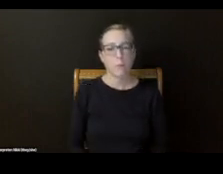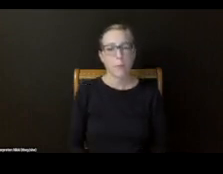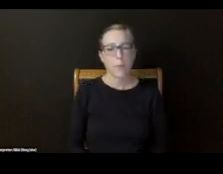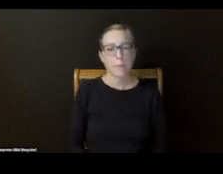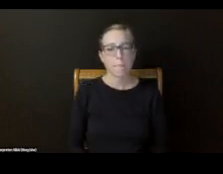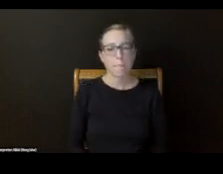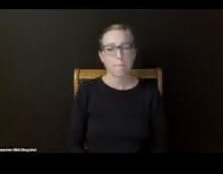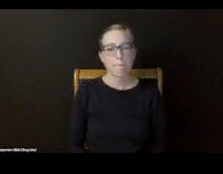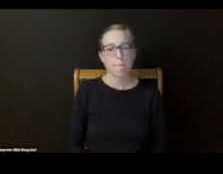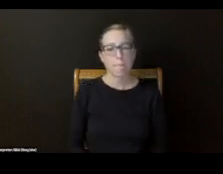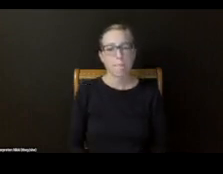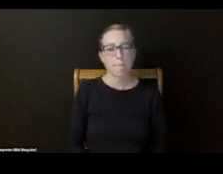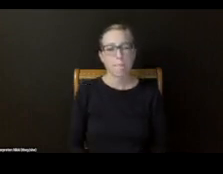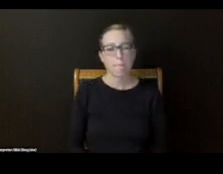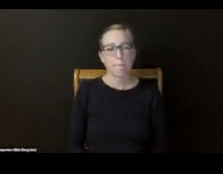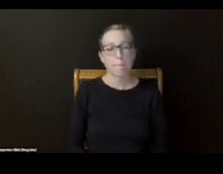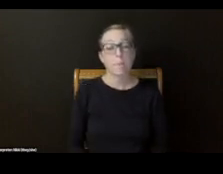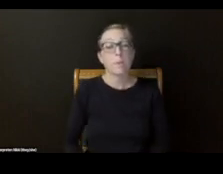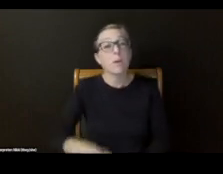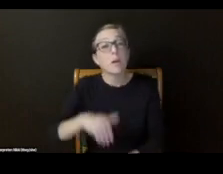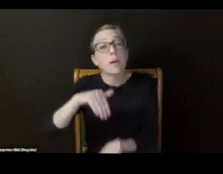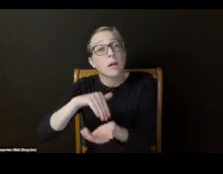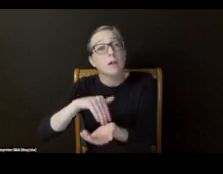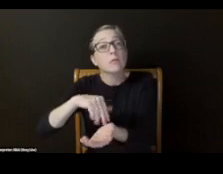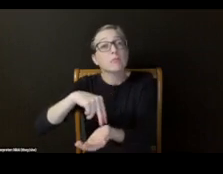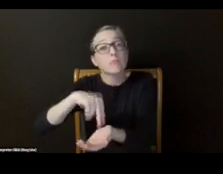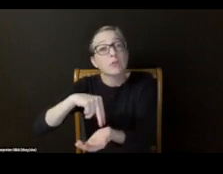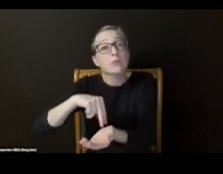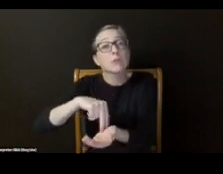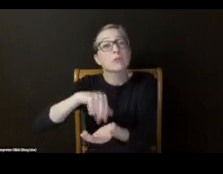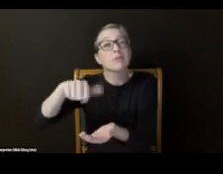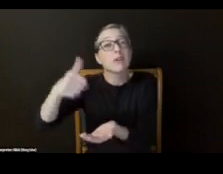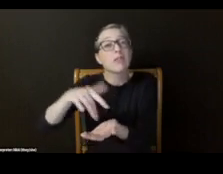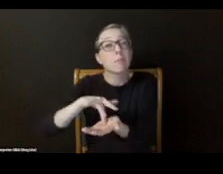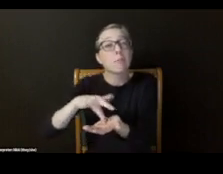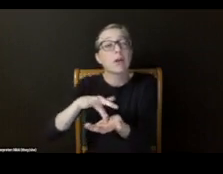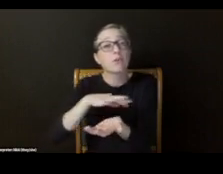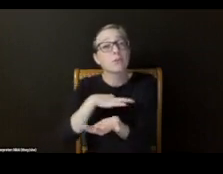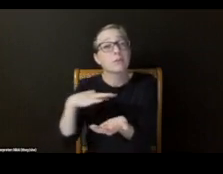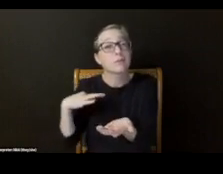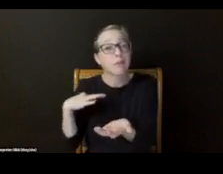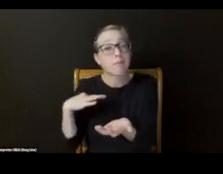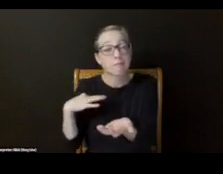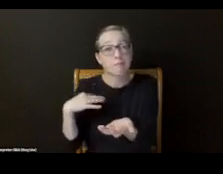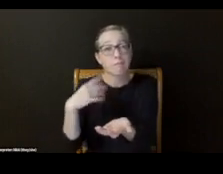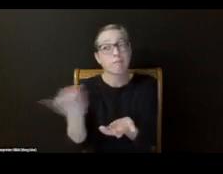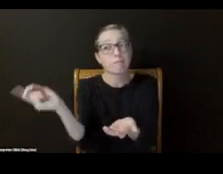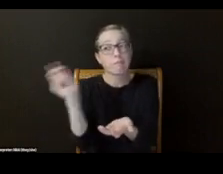and the nurses and doctors and all the medical staff. Were actually very positive